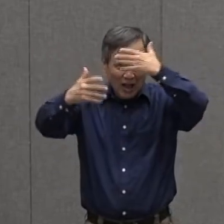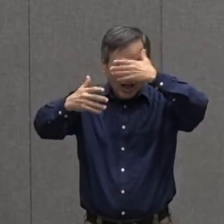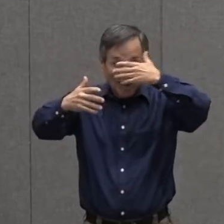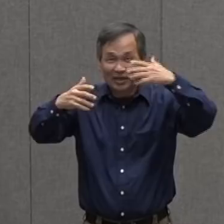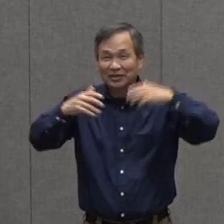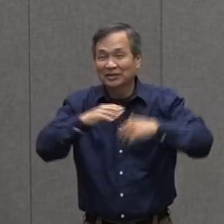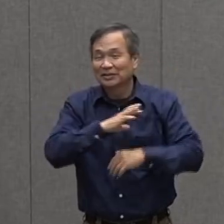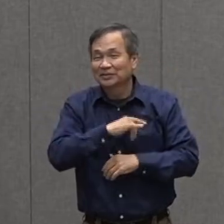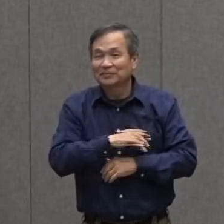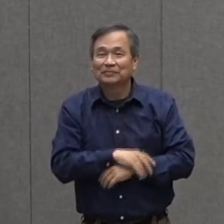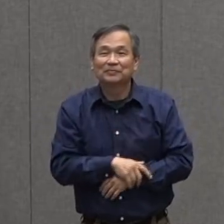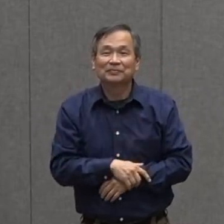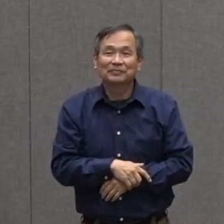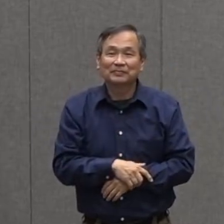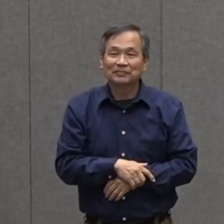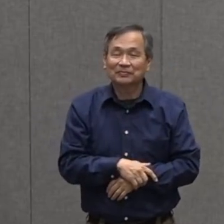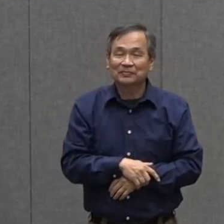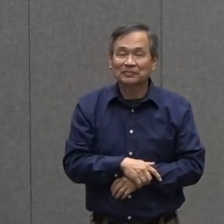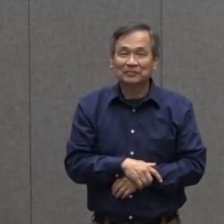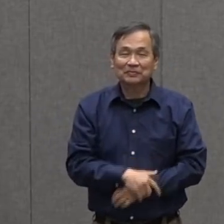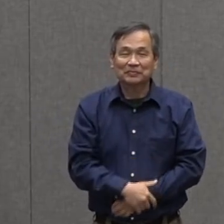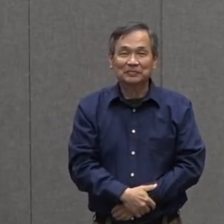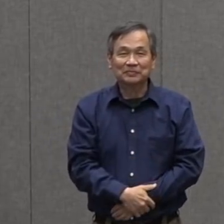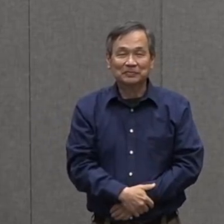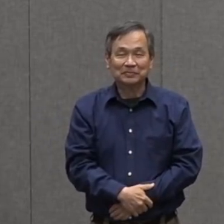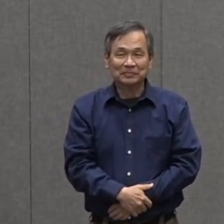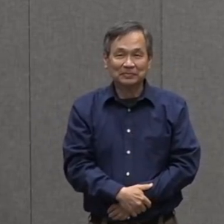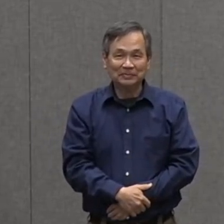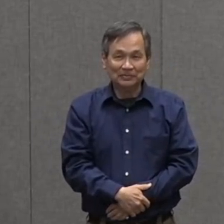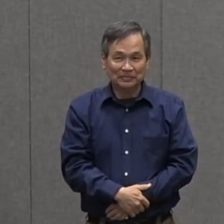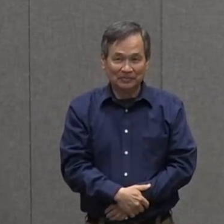Maybe right before it starts to rain or thunder?